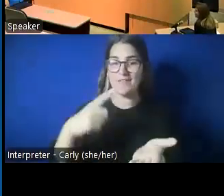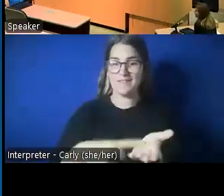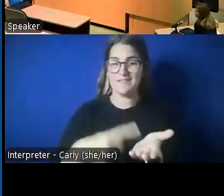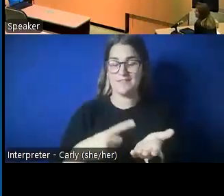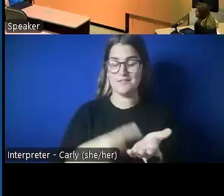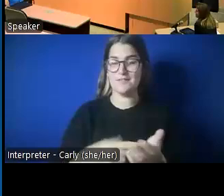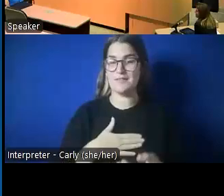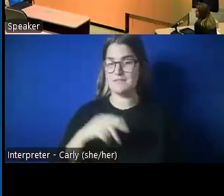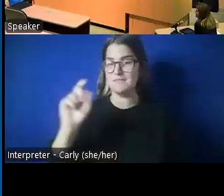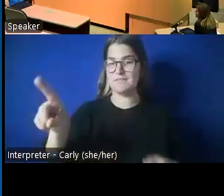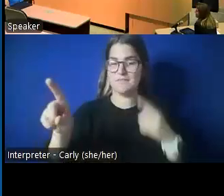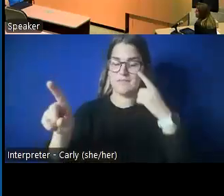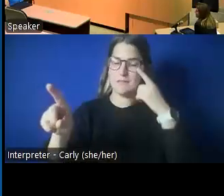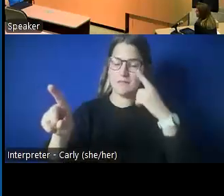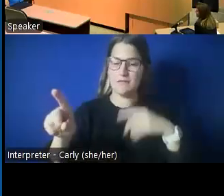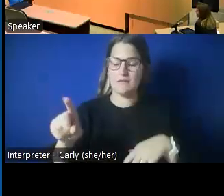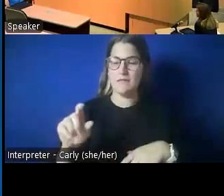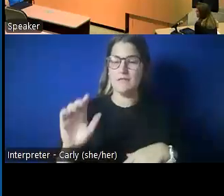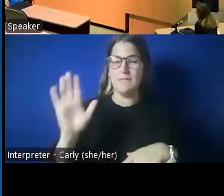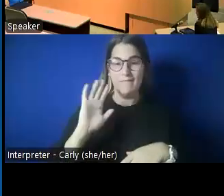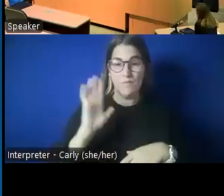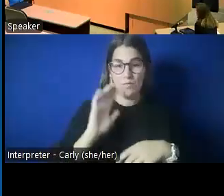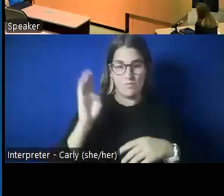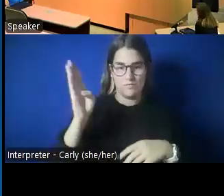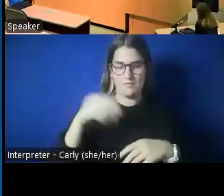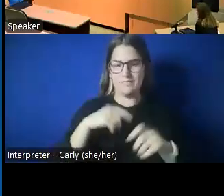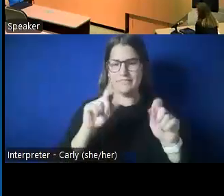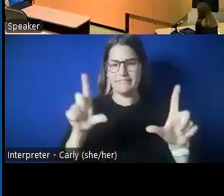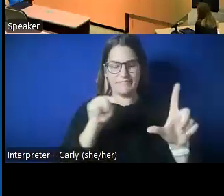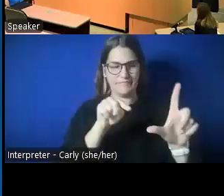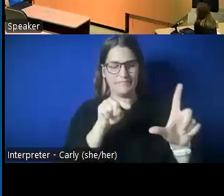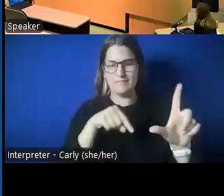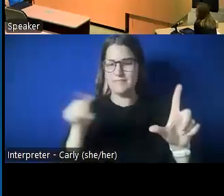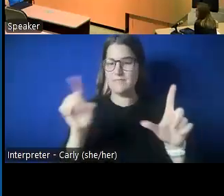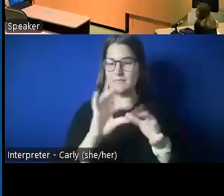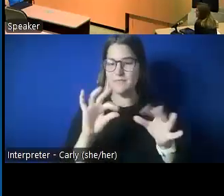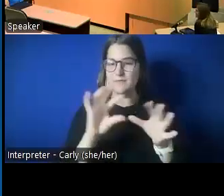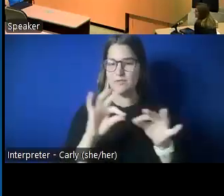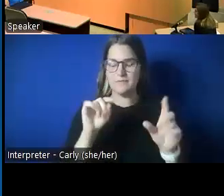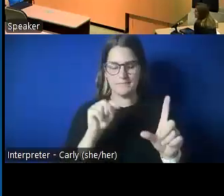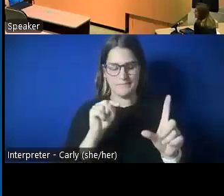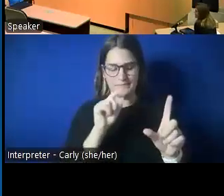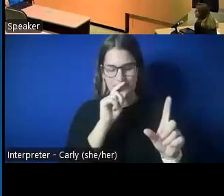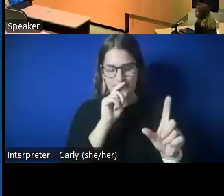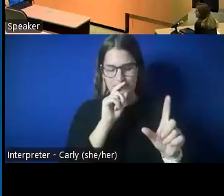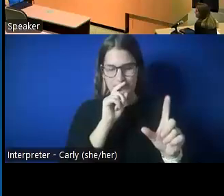question I you know earlier in your slides you pointed out that um it's